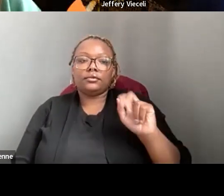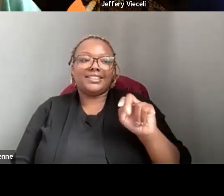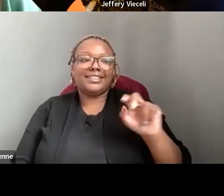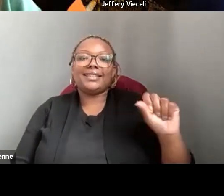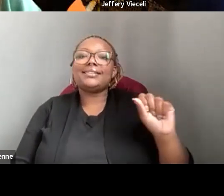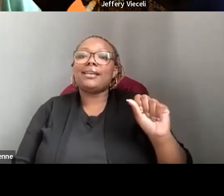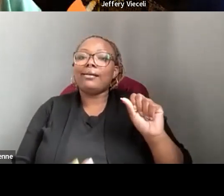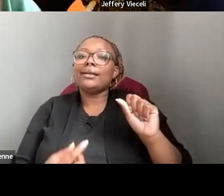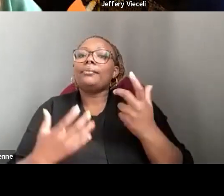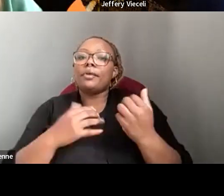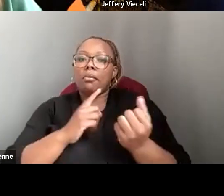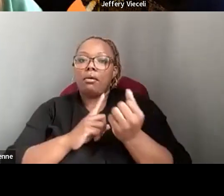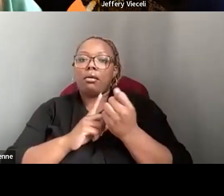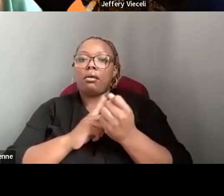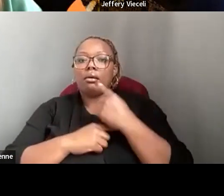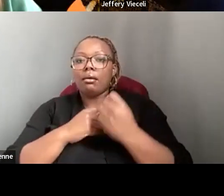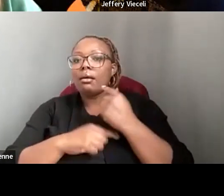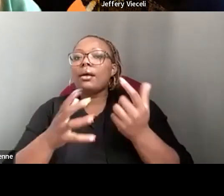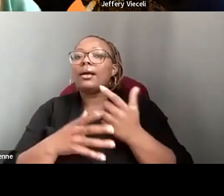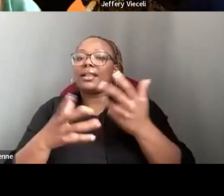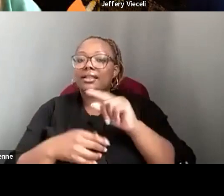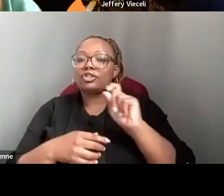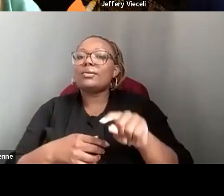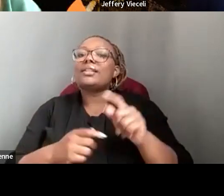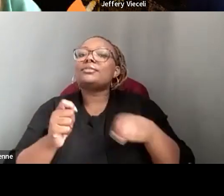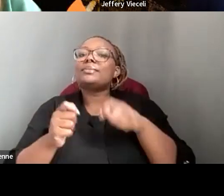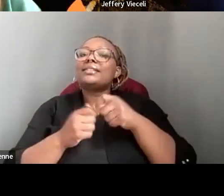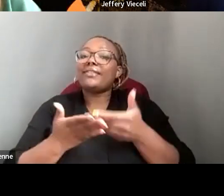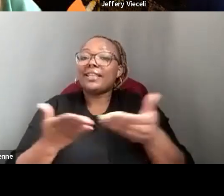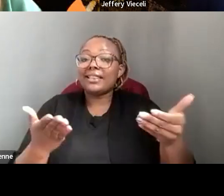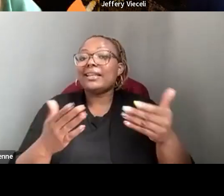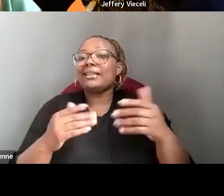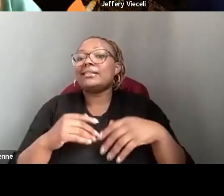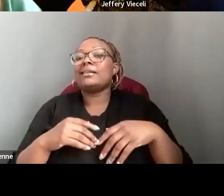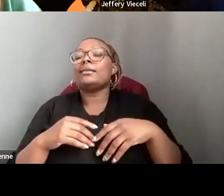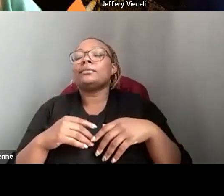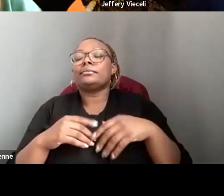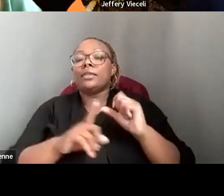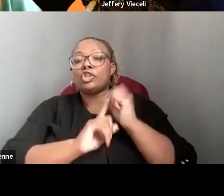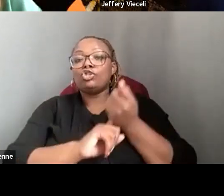And there are some specific solicitations and "dear colleague" letters that will allow,